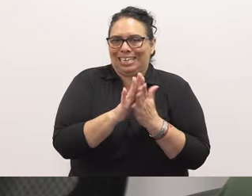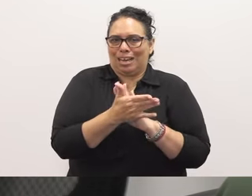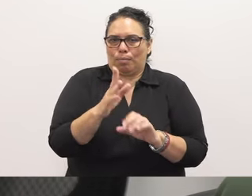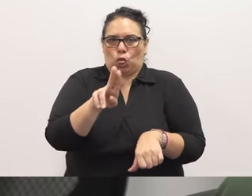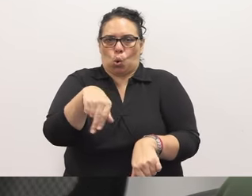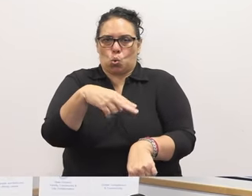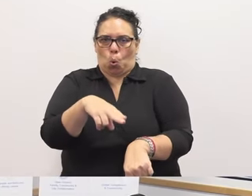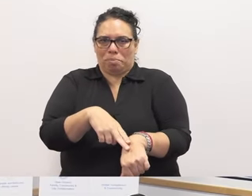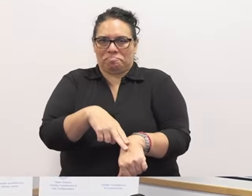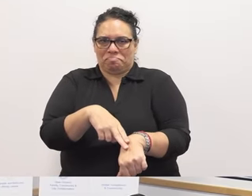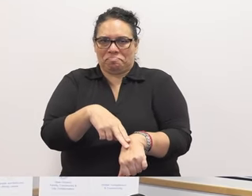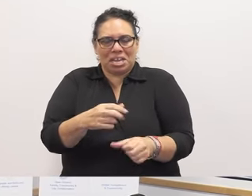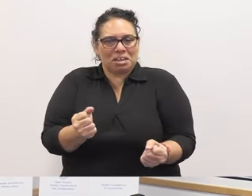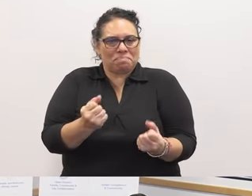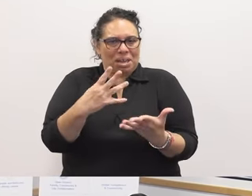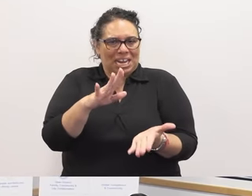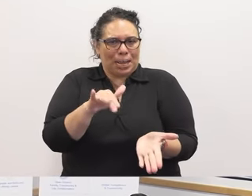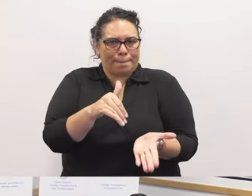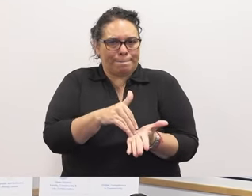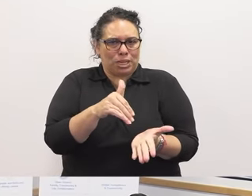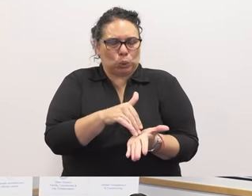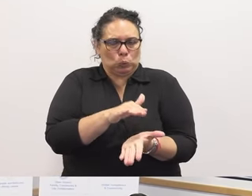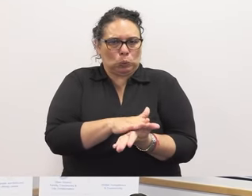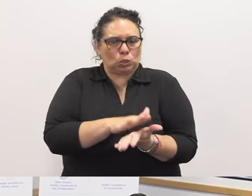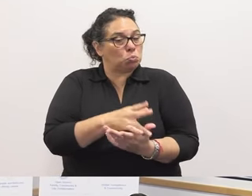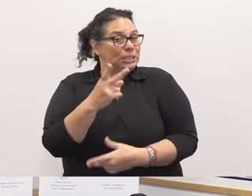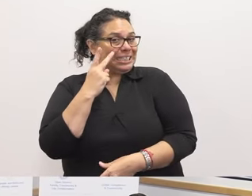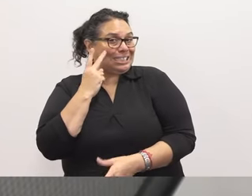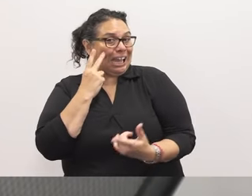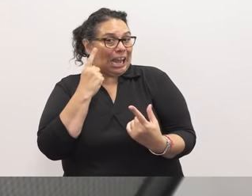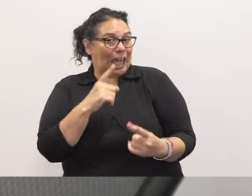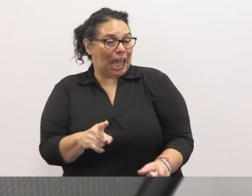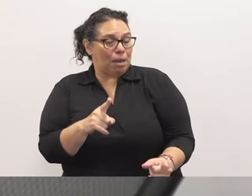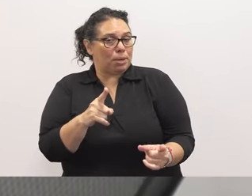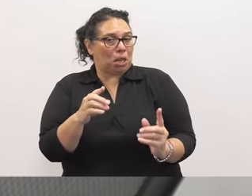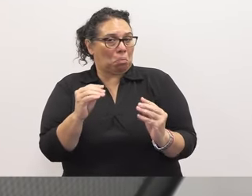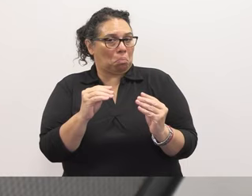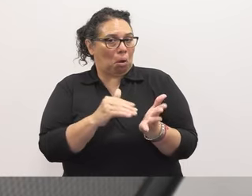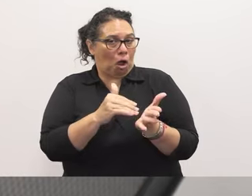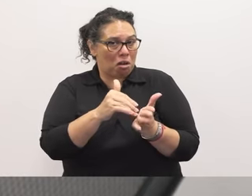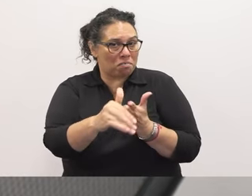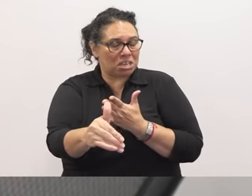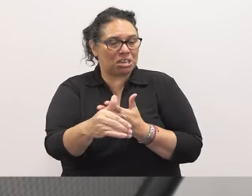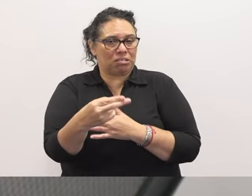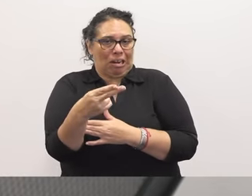of our middle schools. So we're seeing it happen more and more, and certainly at high schools. So you're seeing the expansion happen,